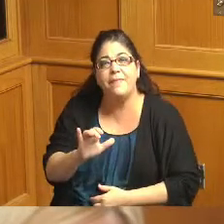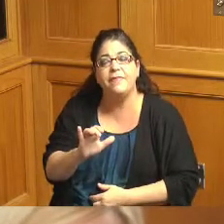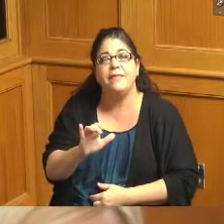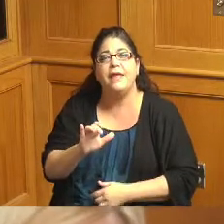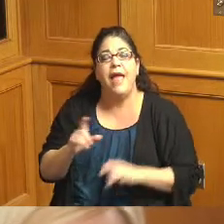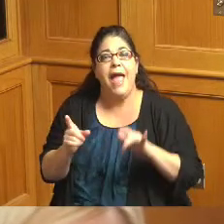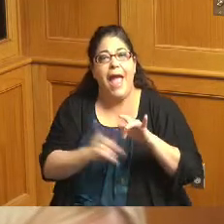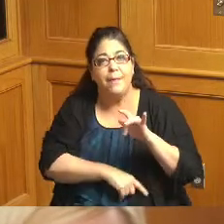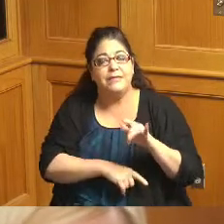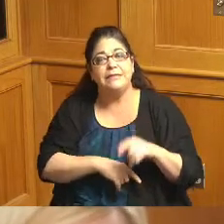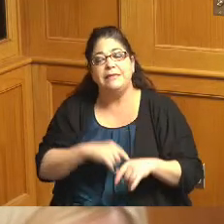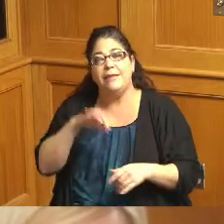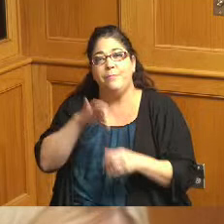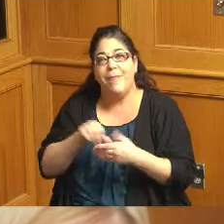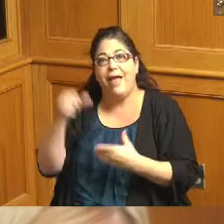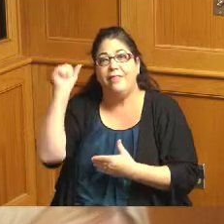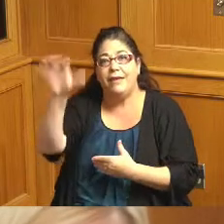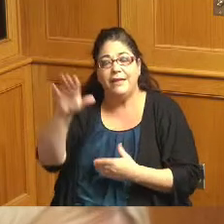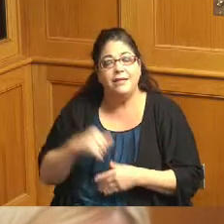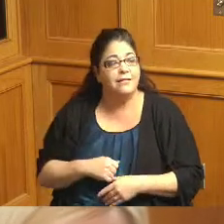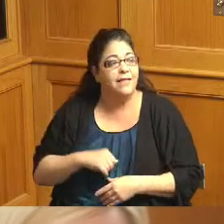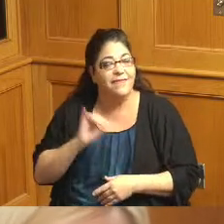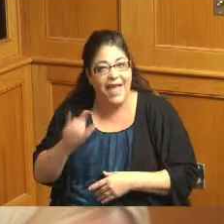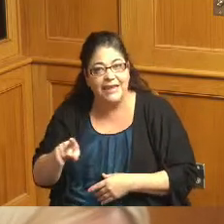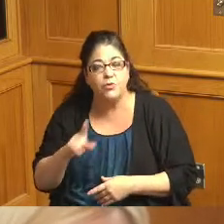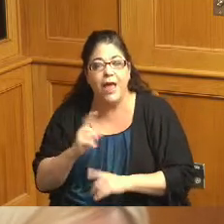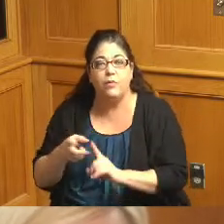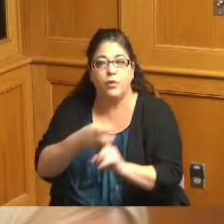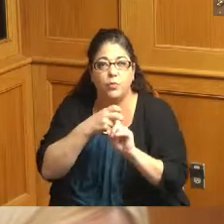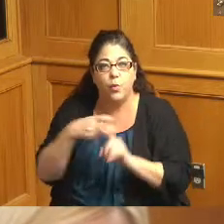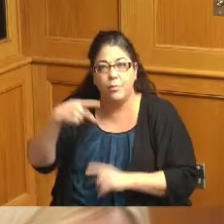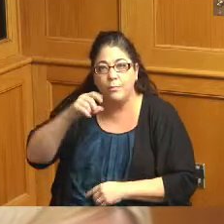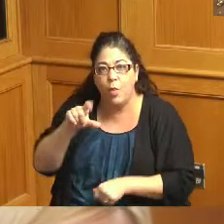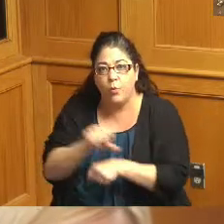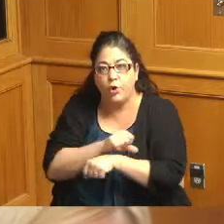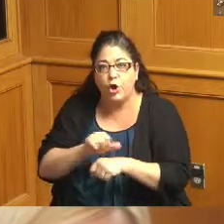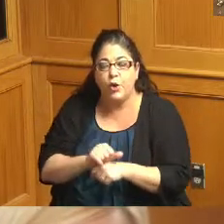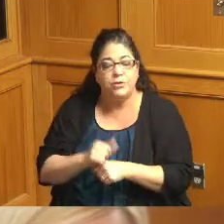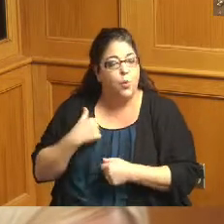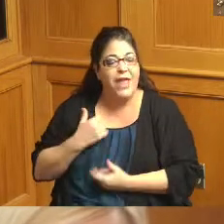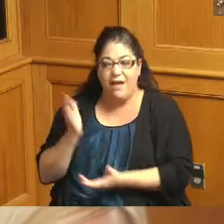ballot requests and recruiting poll workers and so we want to take that directly to the people